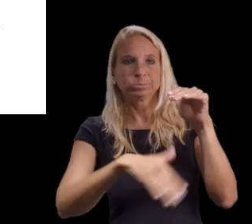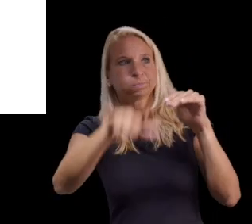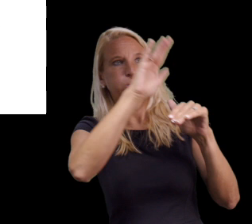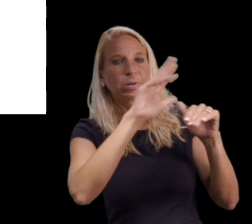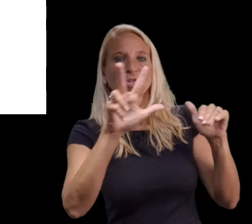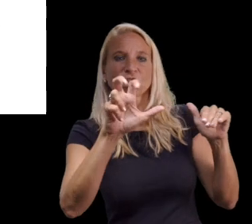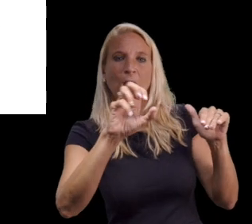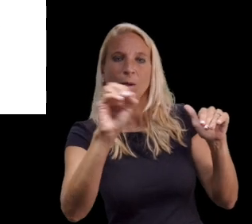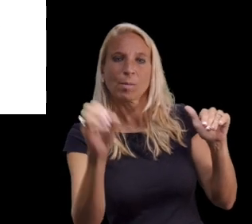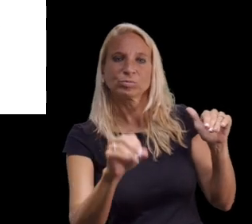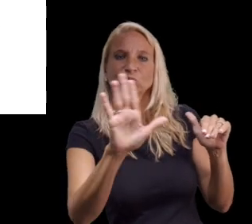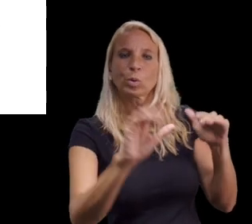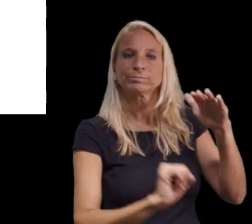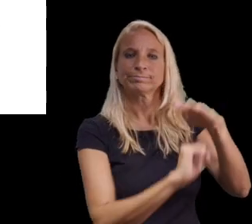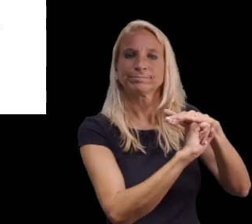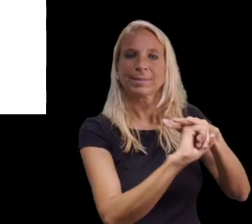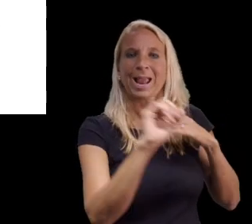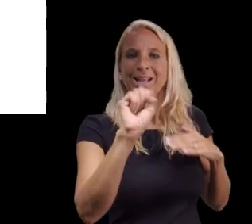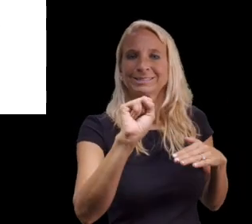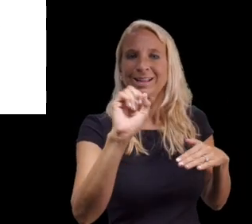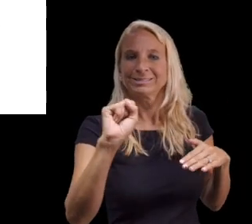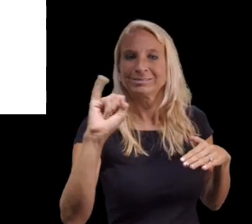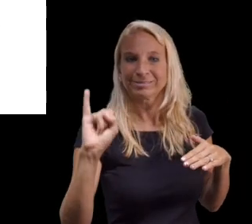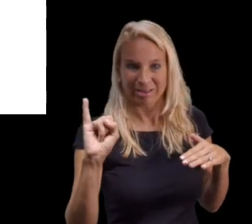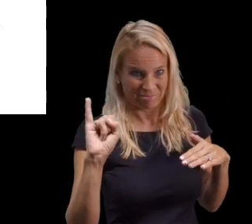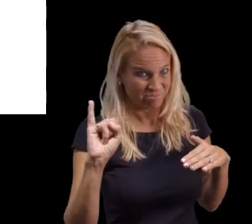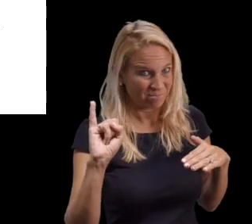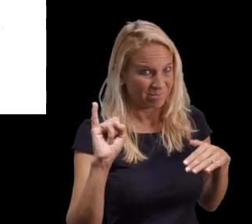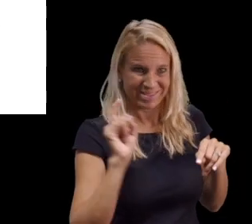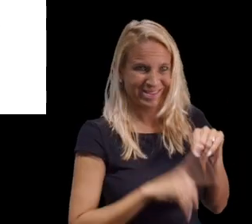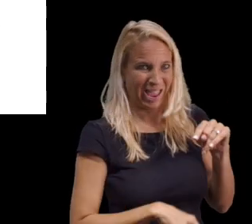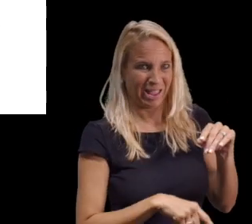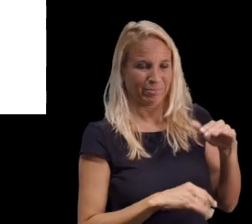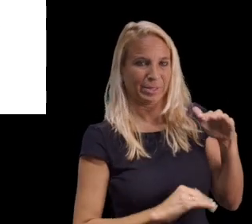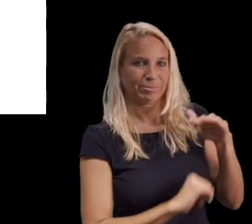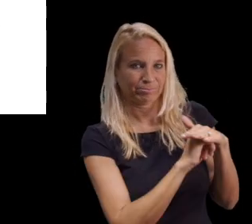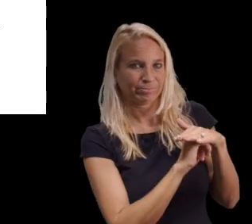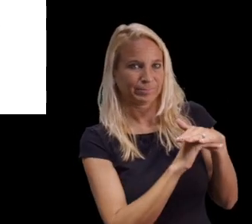than these limits which is 300% of the maximum of SSI,